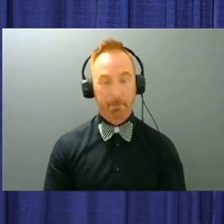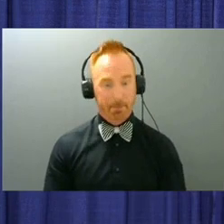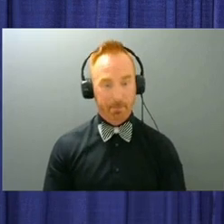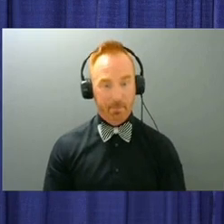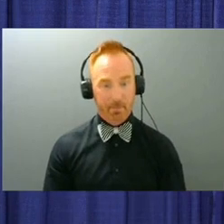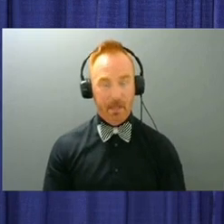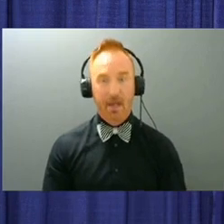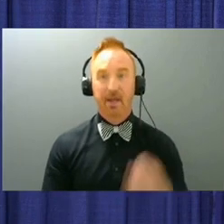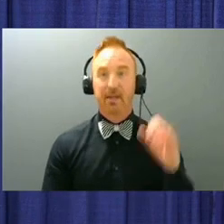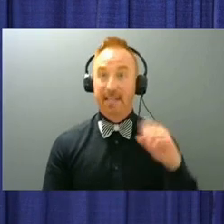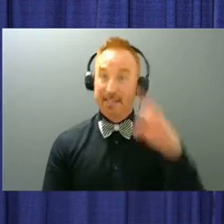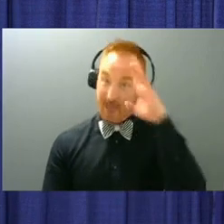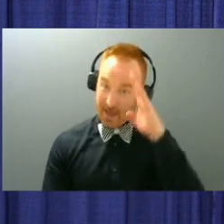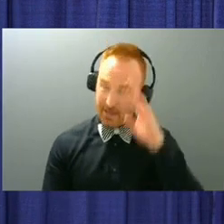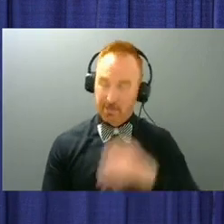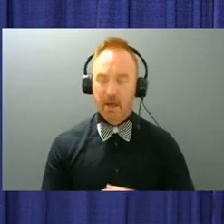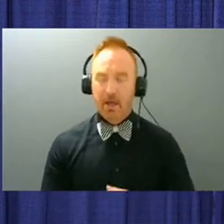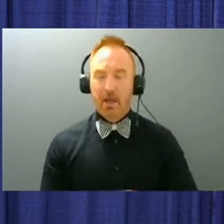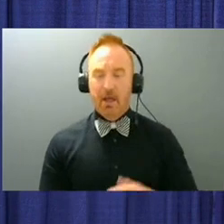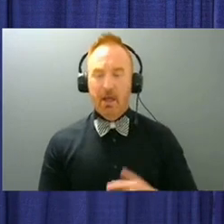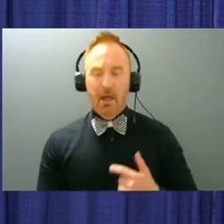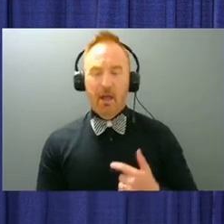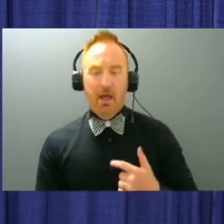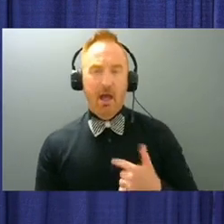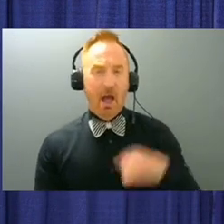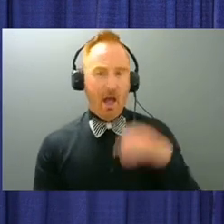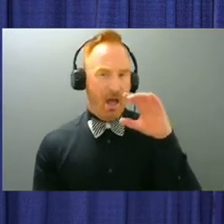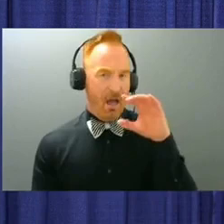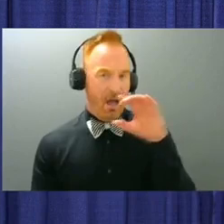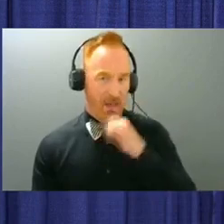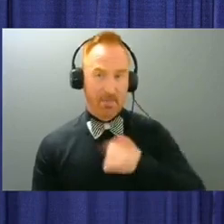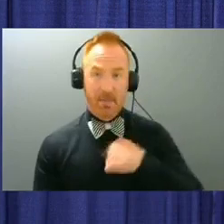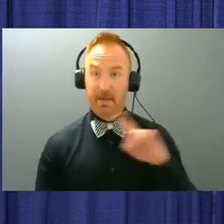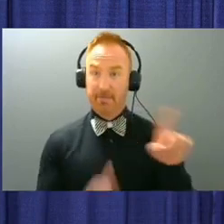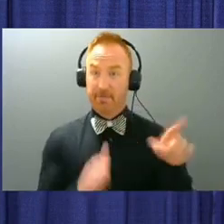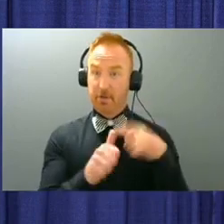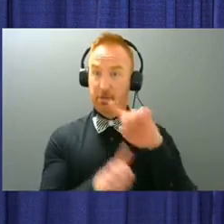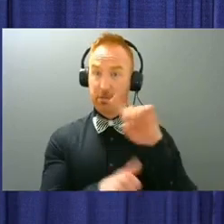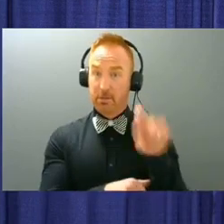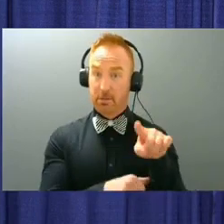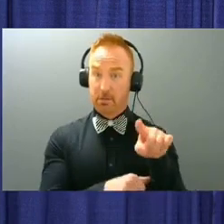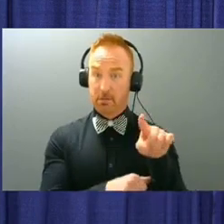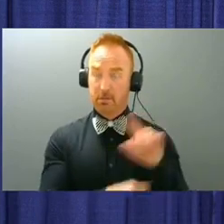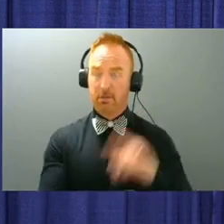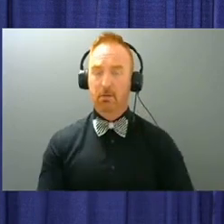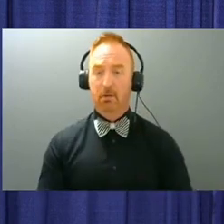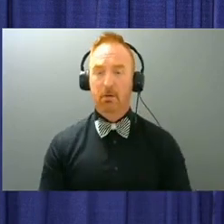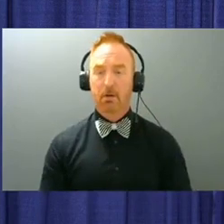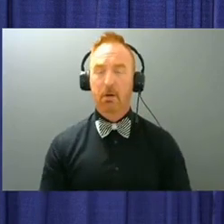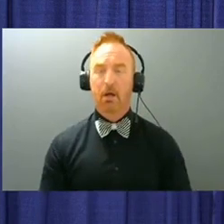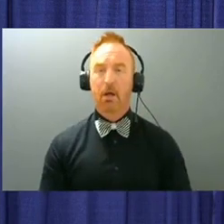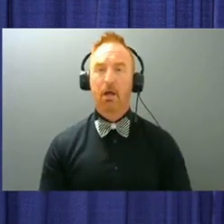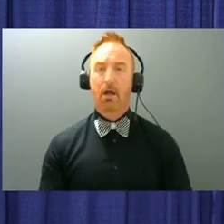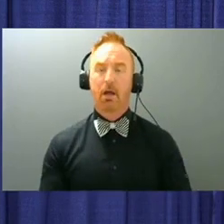Reporter: Yeah, hi. I guess my first question is,